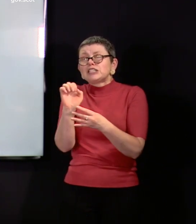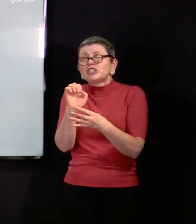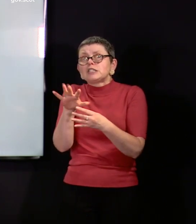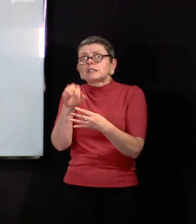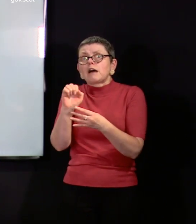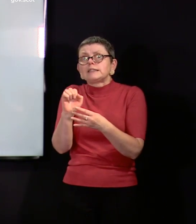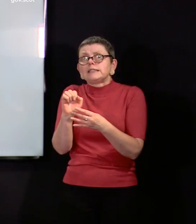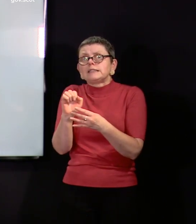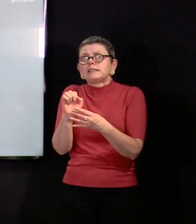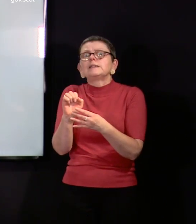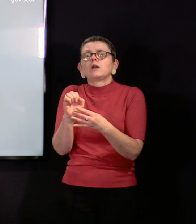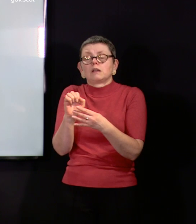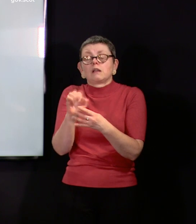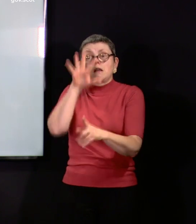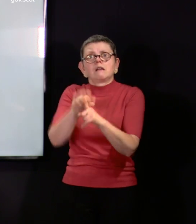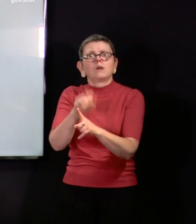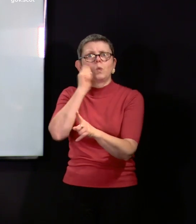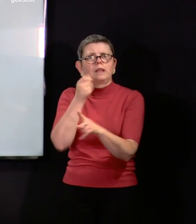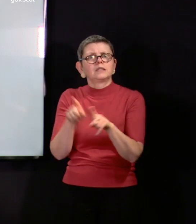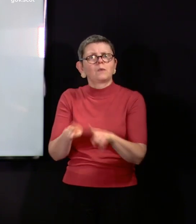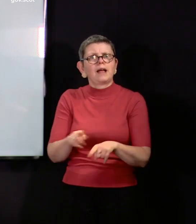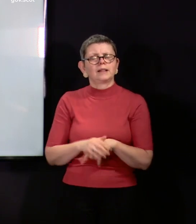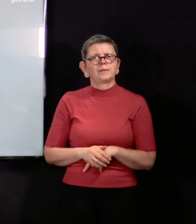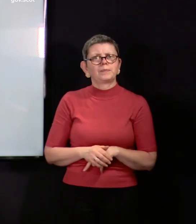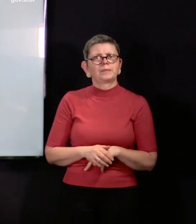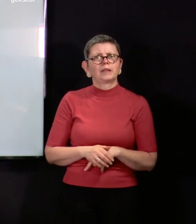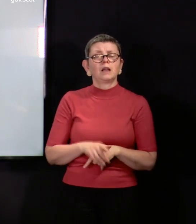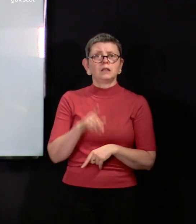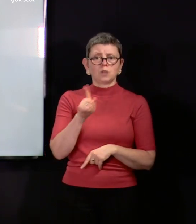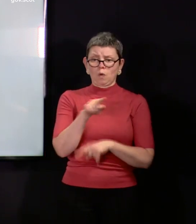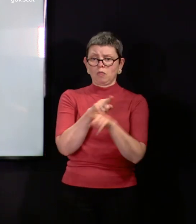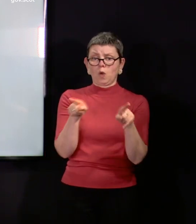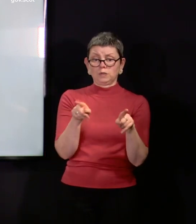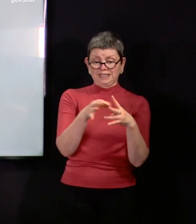should be off wherever they are, but particularly if they're in care homes; those with symptoms,